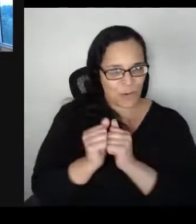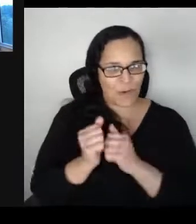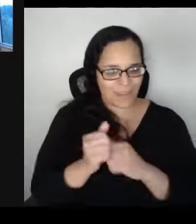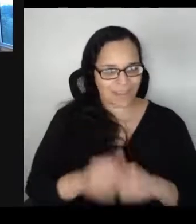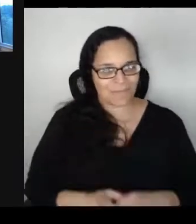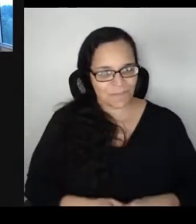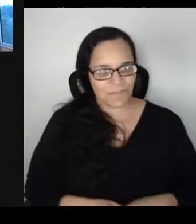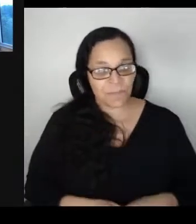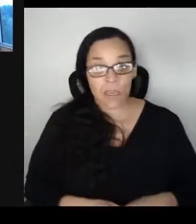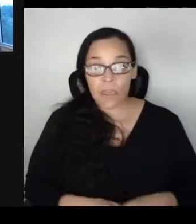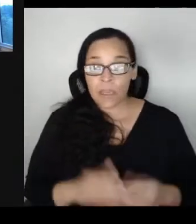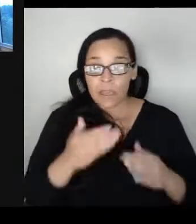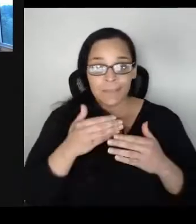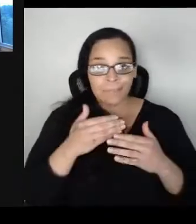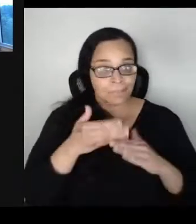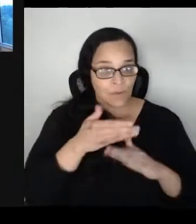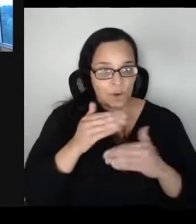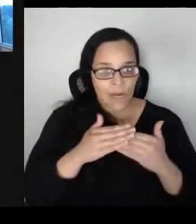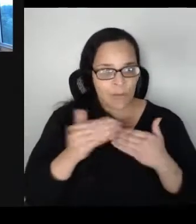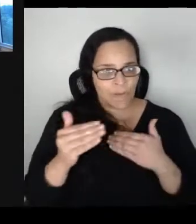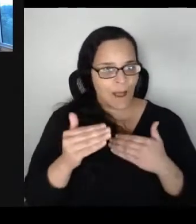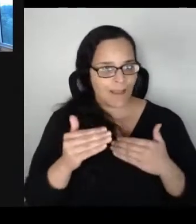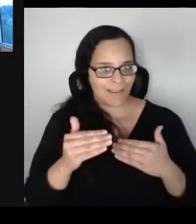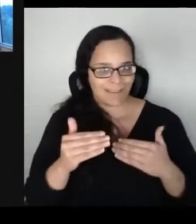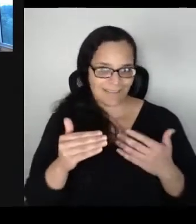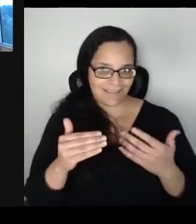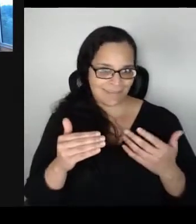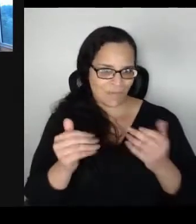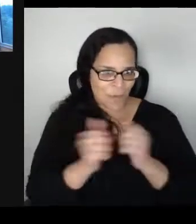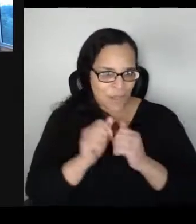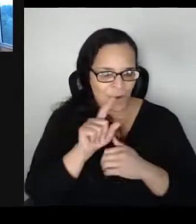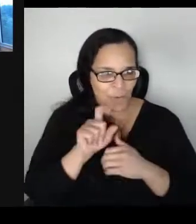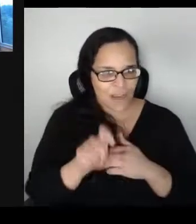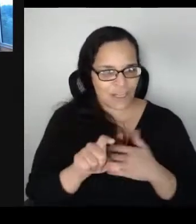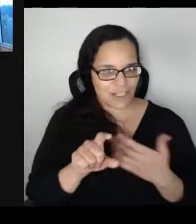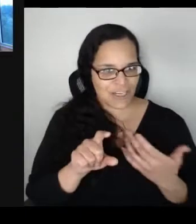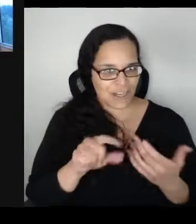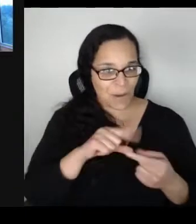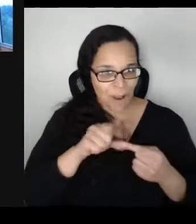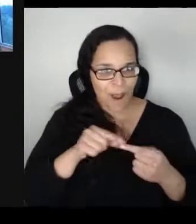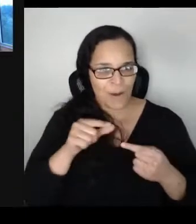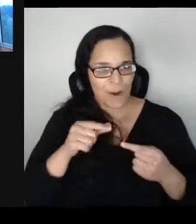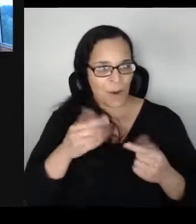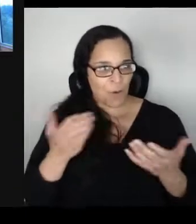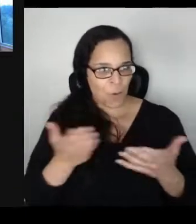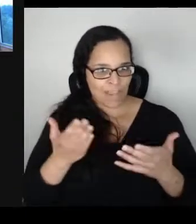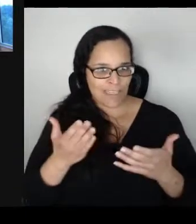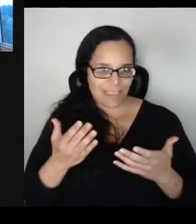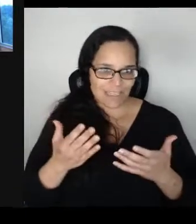about what's bringing you hope and what is the source of inspiration to Ravi and Cynthia.